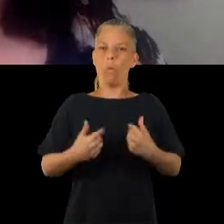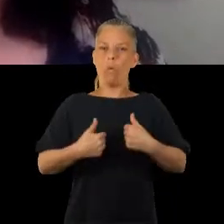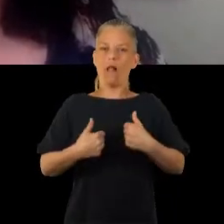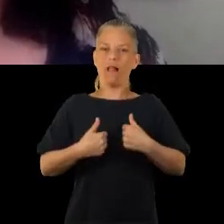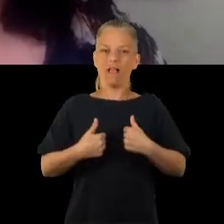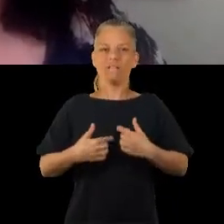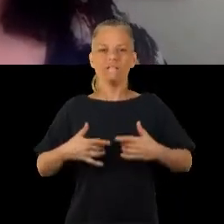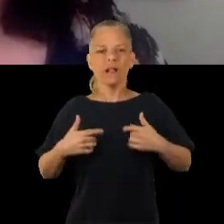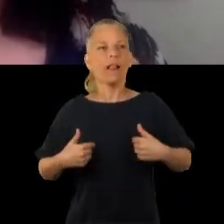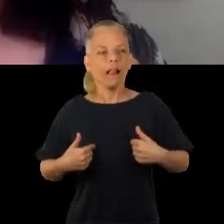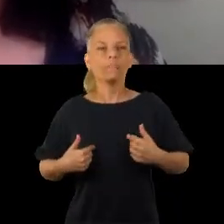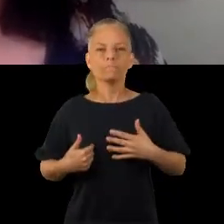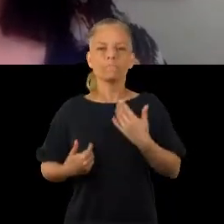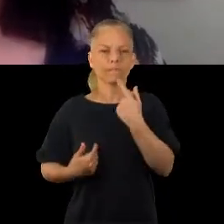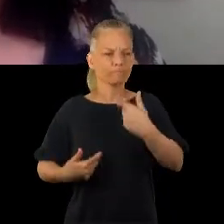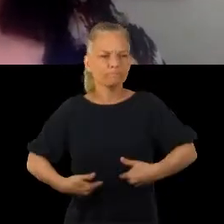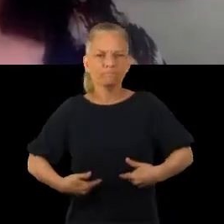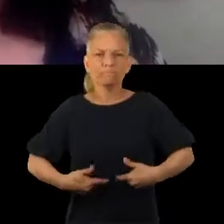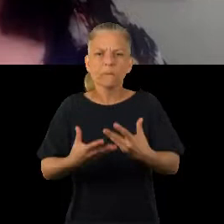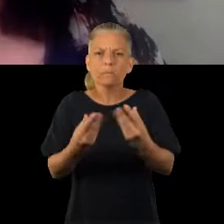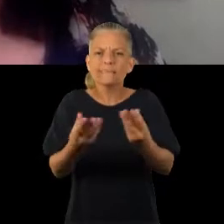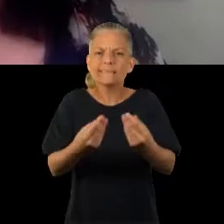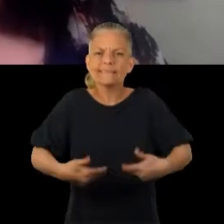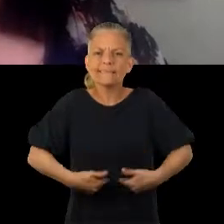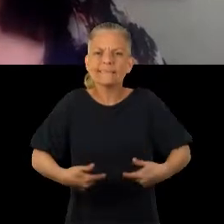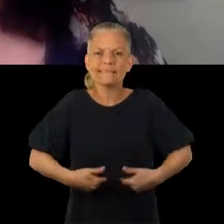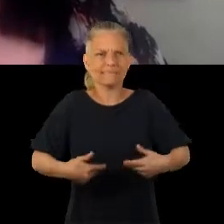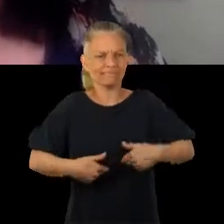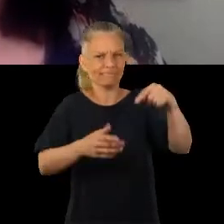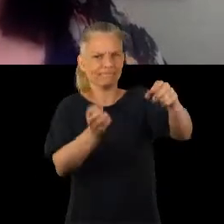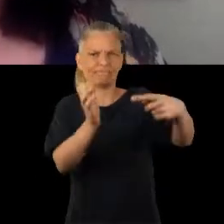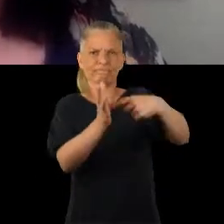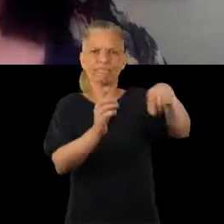So I worked as a peer lead in the NHS for about three years - designed services,